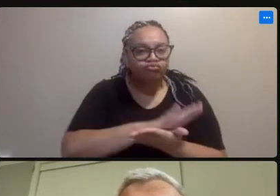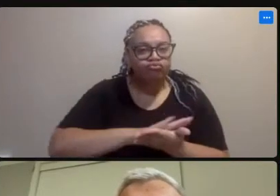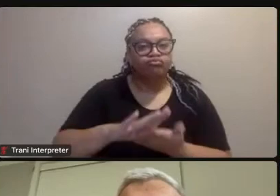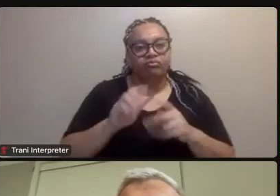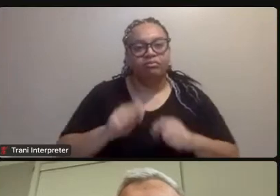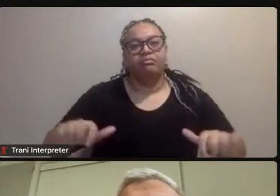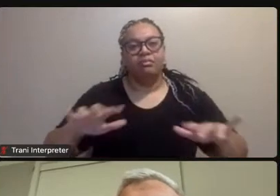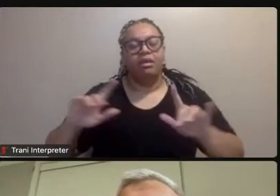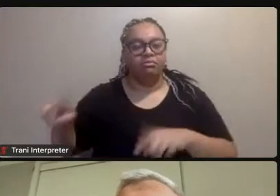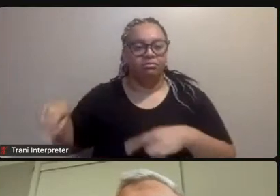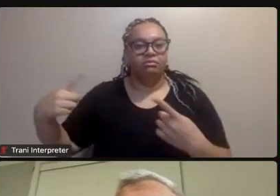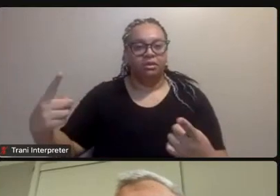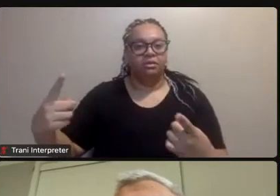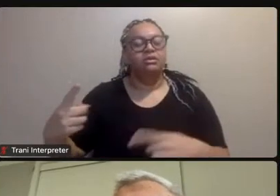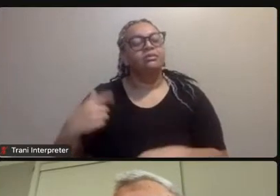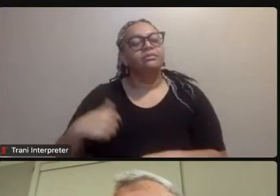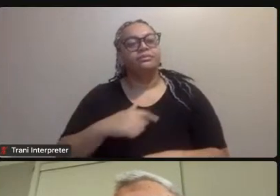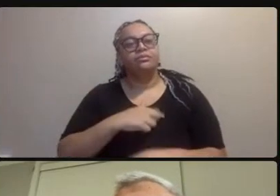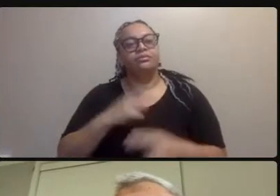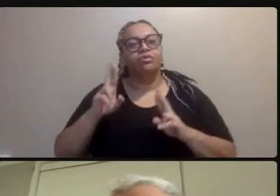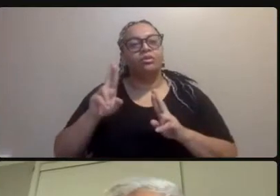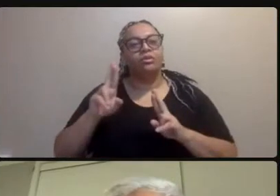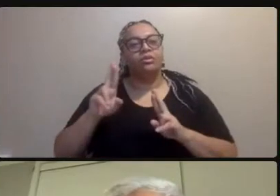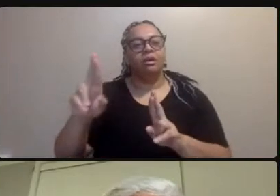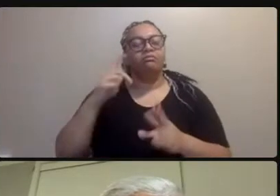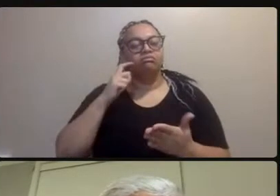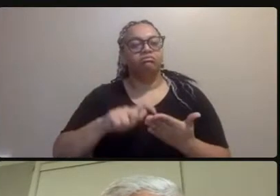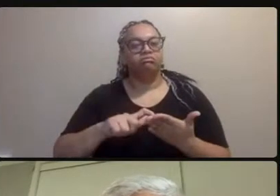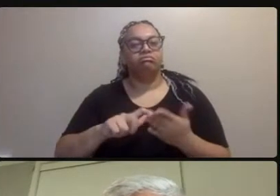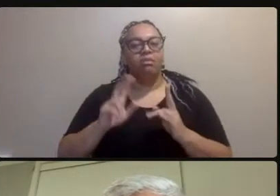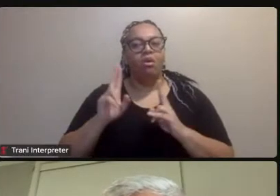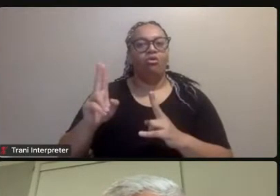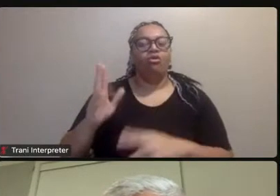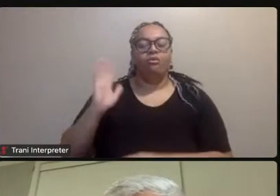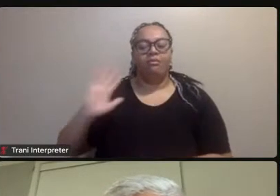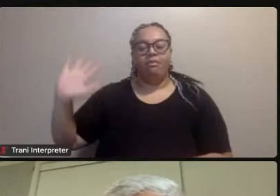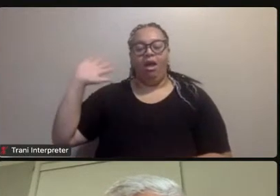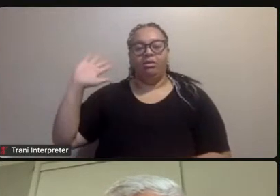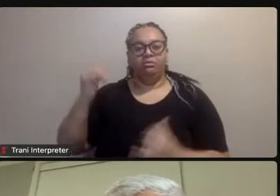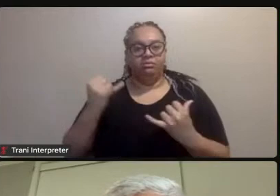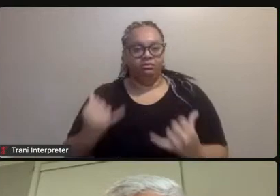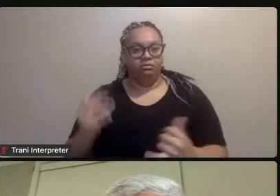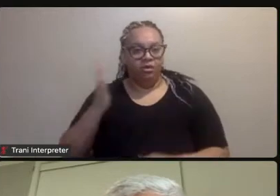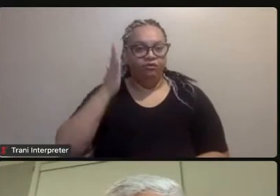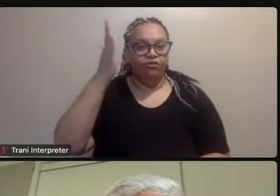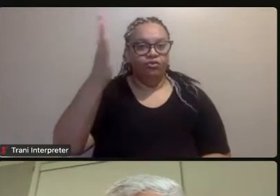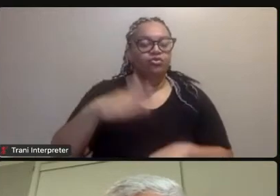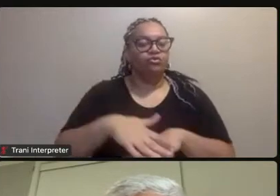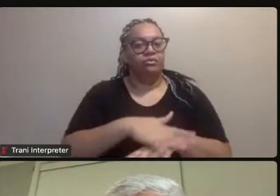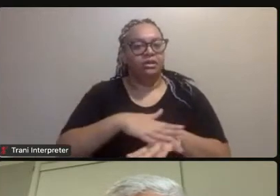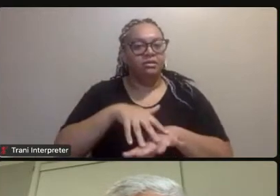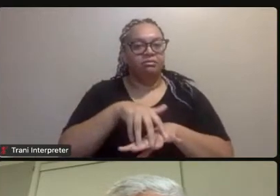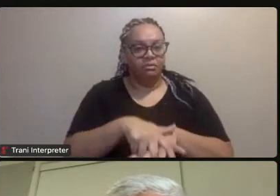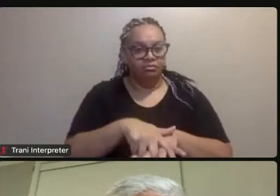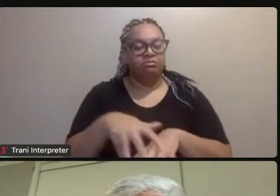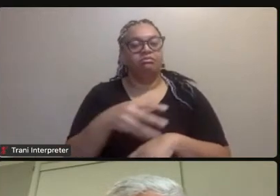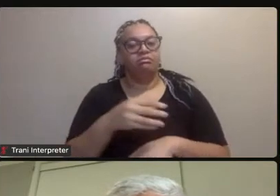THE GENERATIONS BUT IN THE LAND